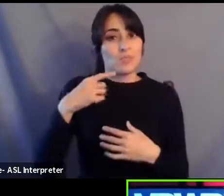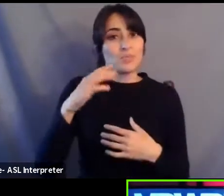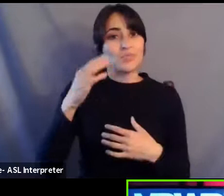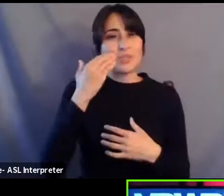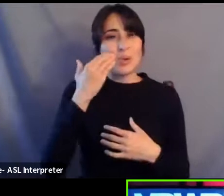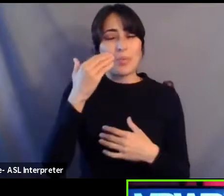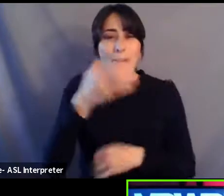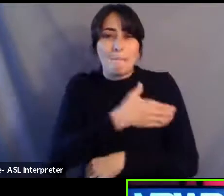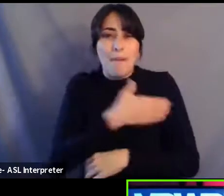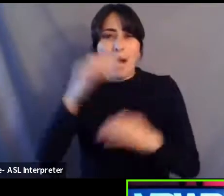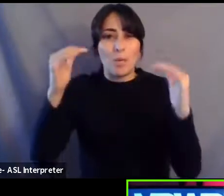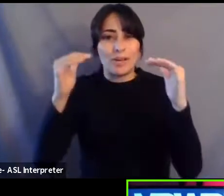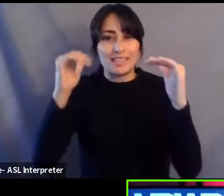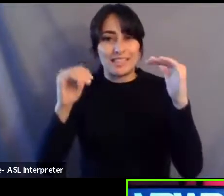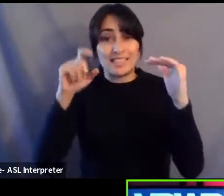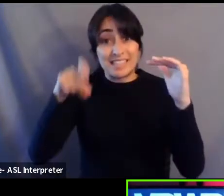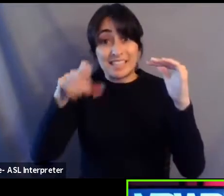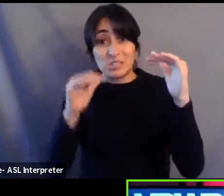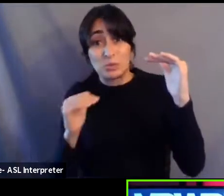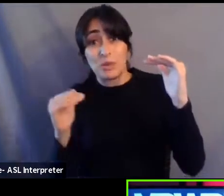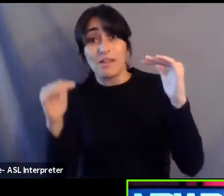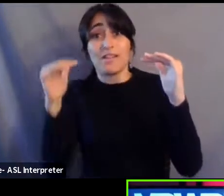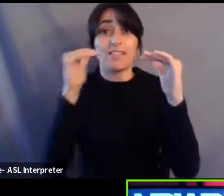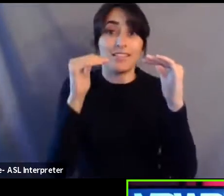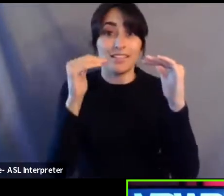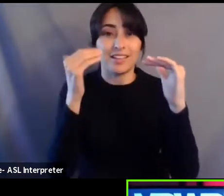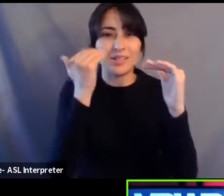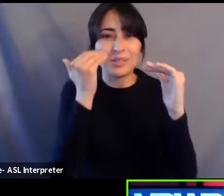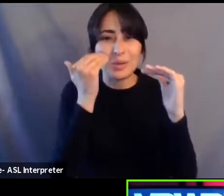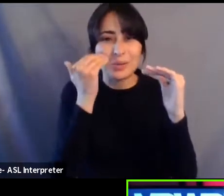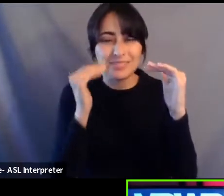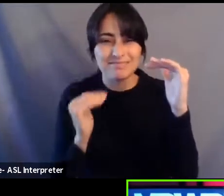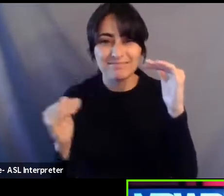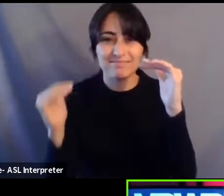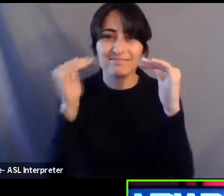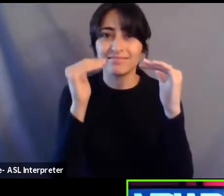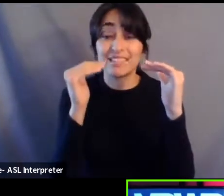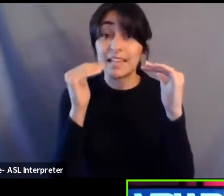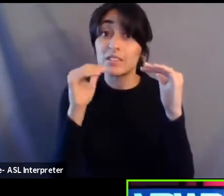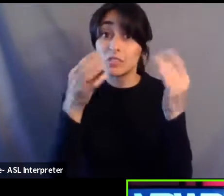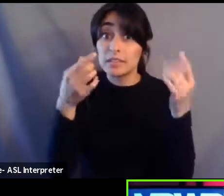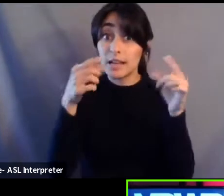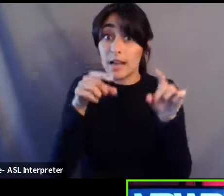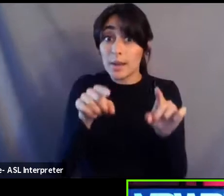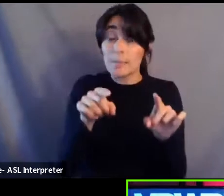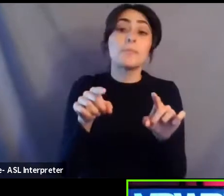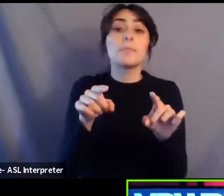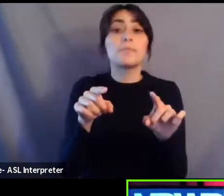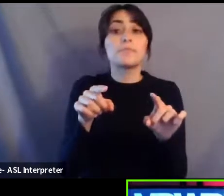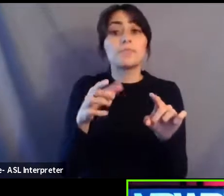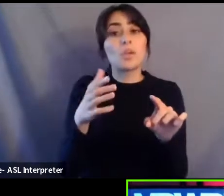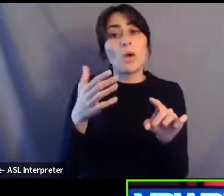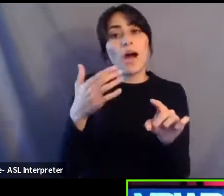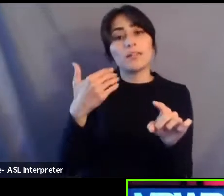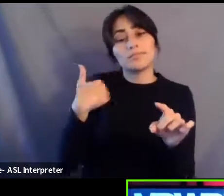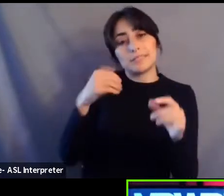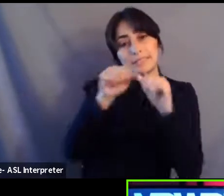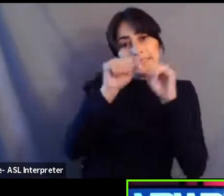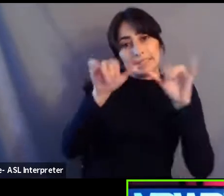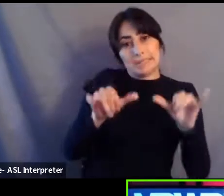In order to have the power shift, because we are in a system that was created by White people, to